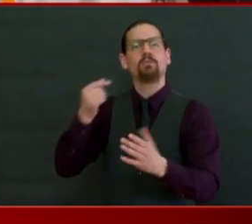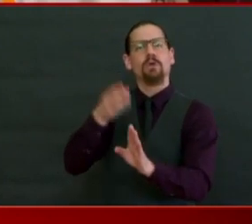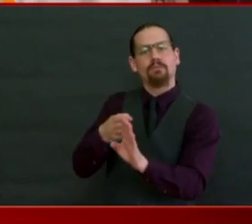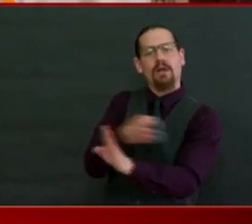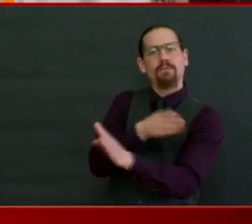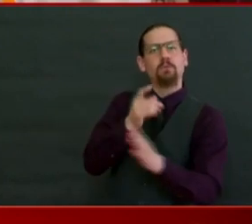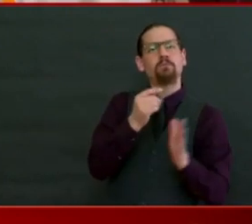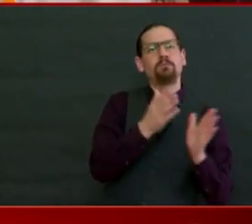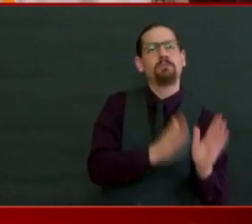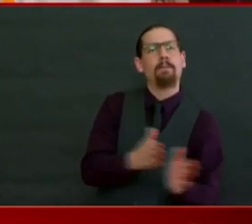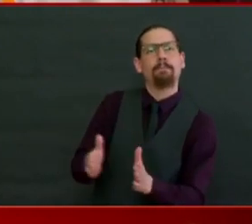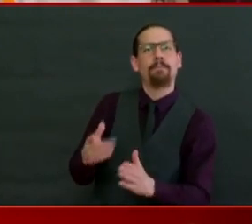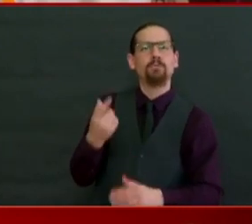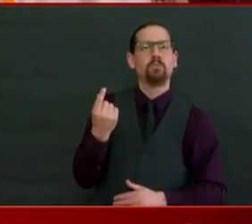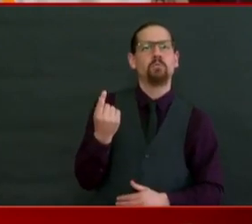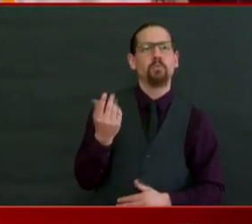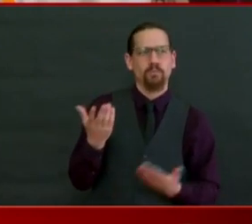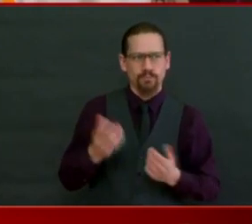SOME KIND OF GREEN LIGHT?